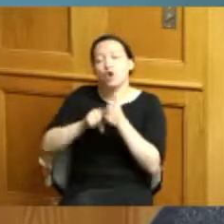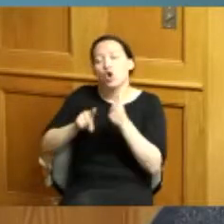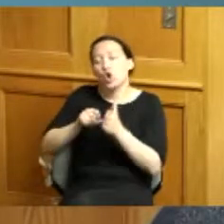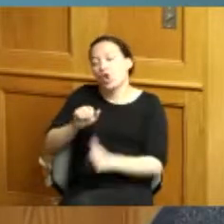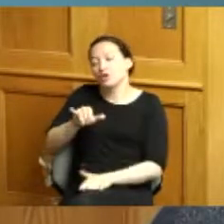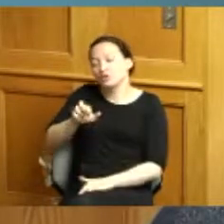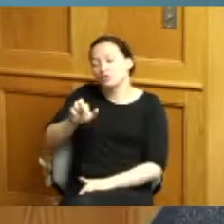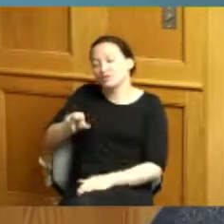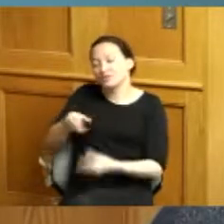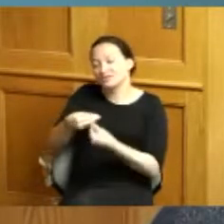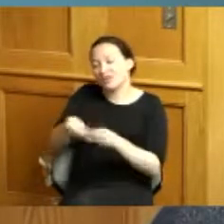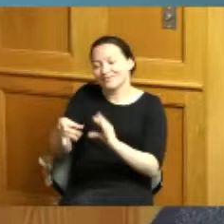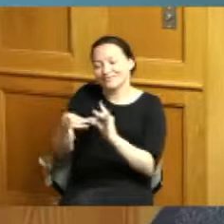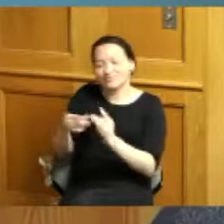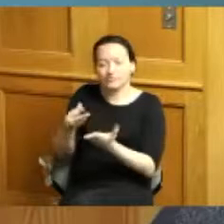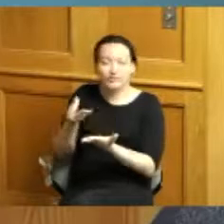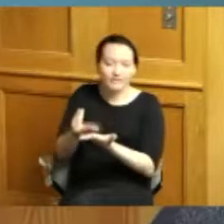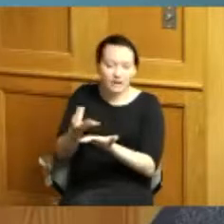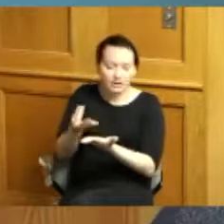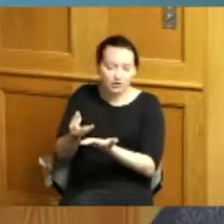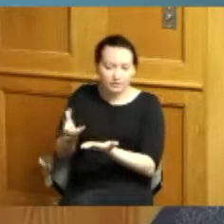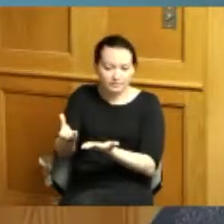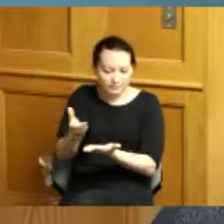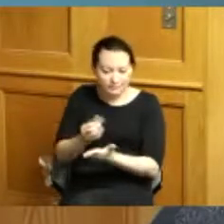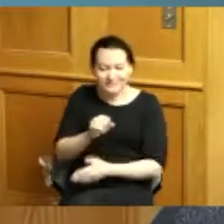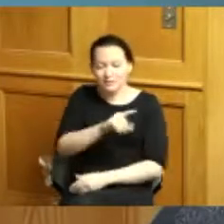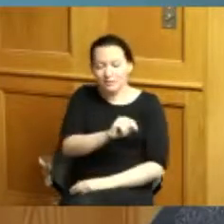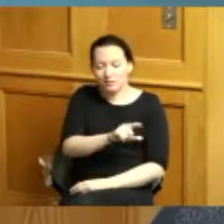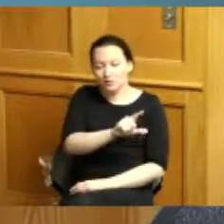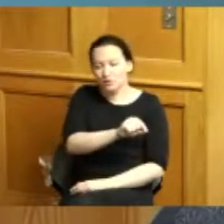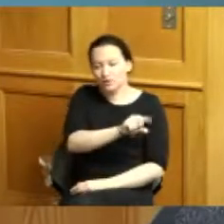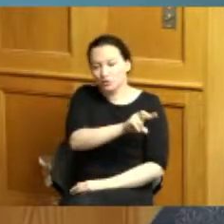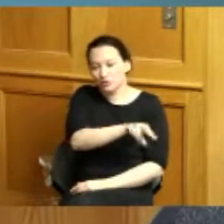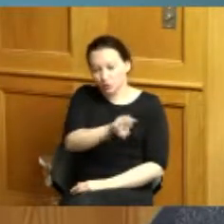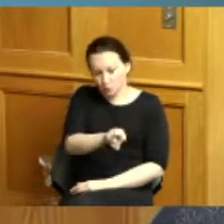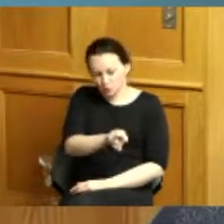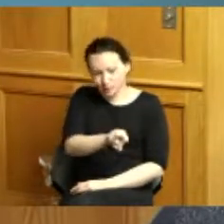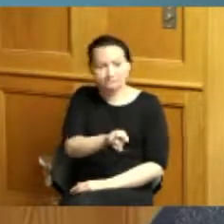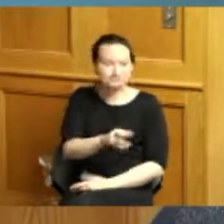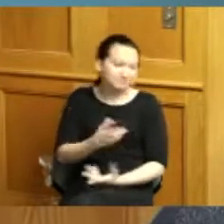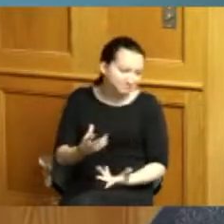the Auditor statement of financial transactions for September 2022 and that's just to be received